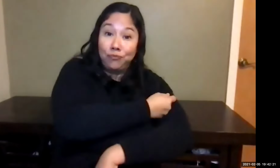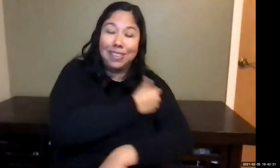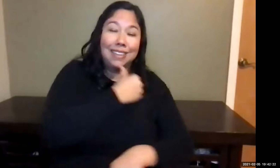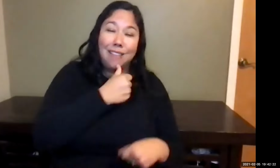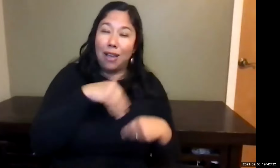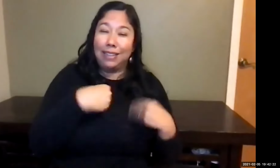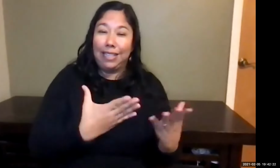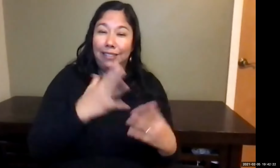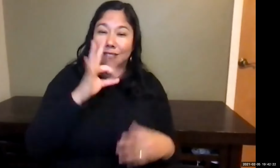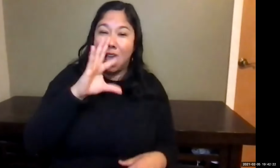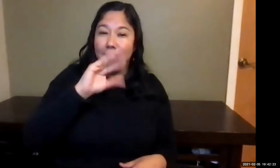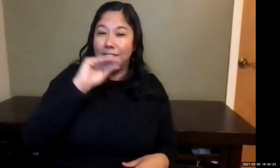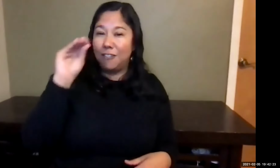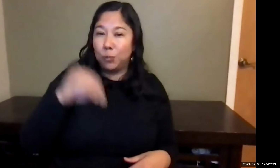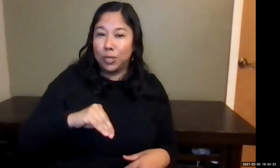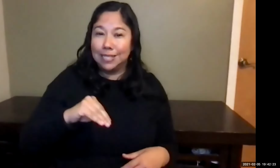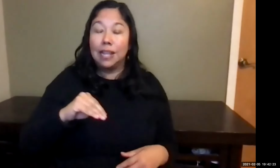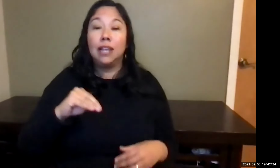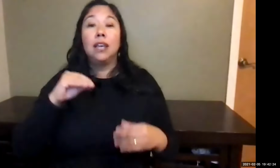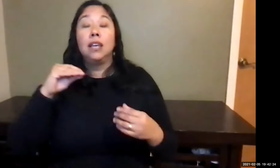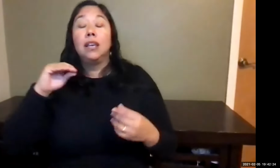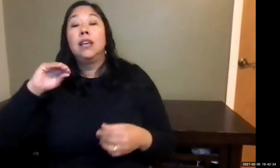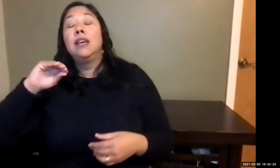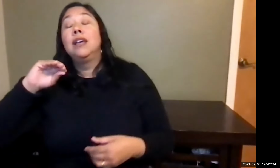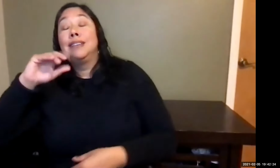You really won’t get that until 2 weeks after your second dose.